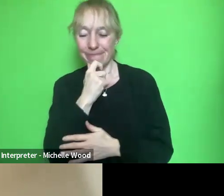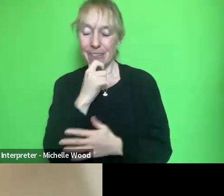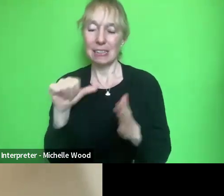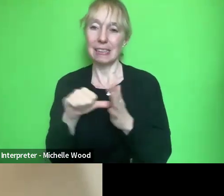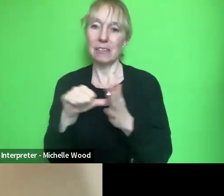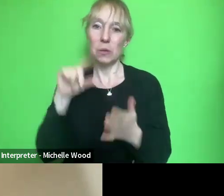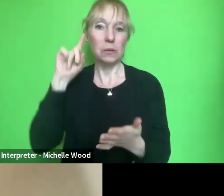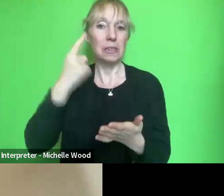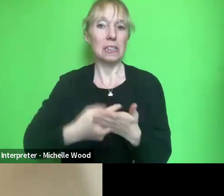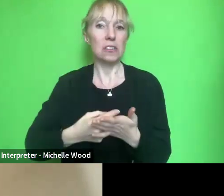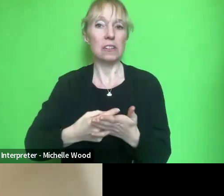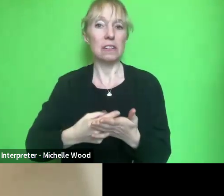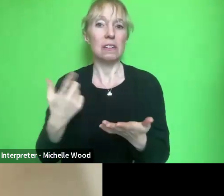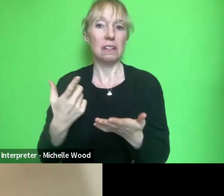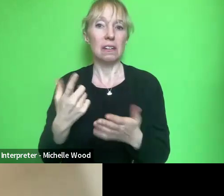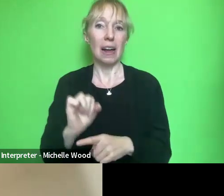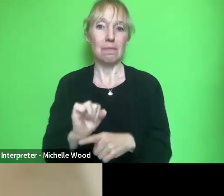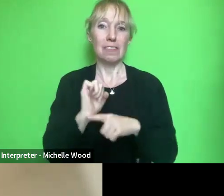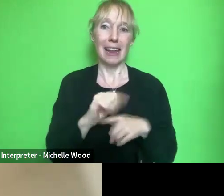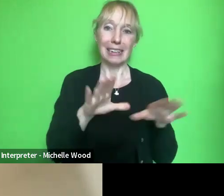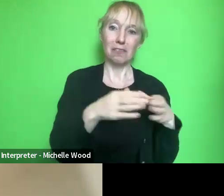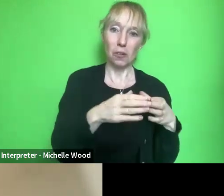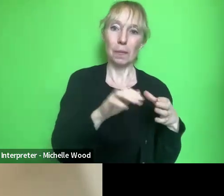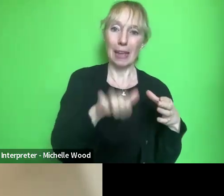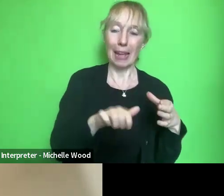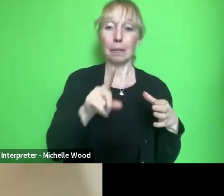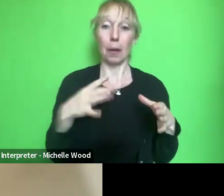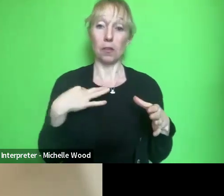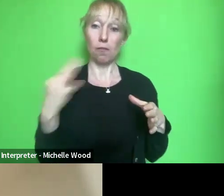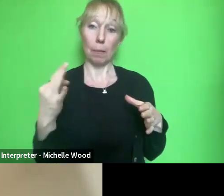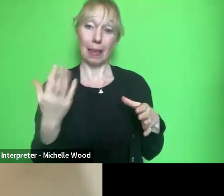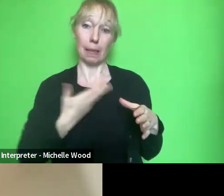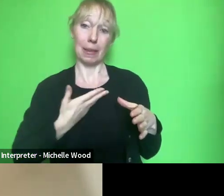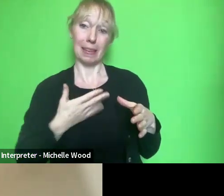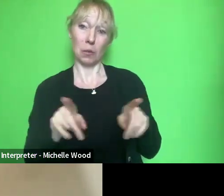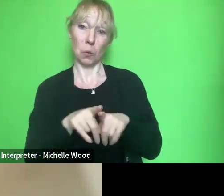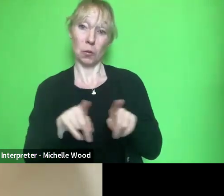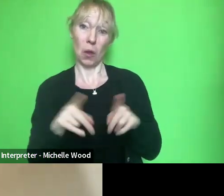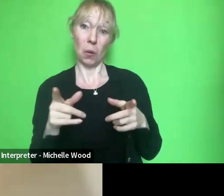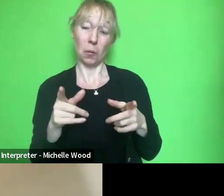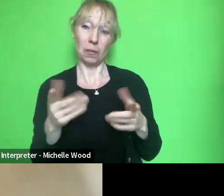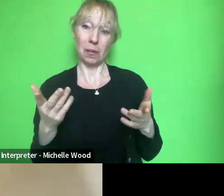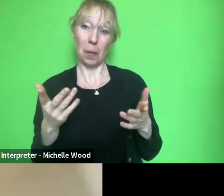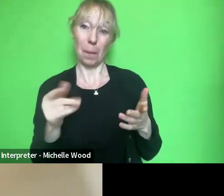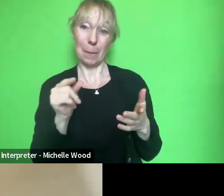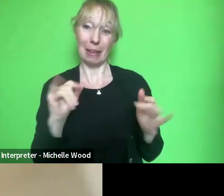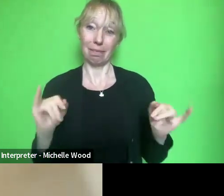protected groups, you are also a representative of the business which can sometimes be quite challenging.